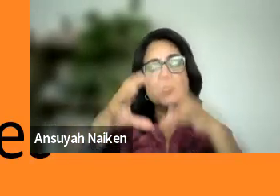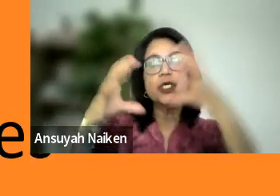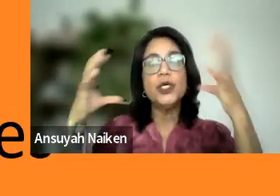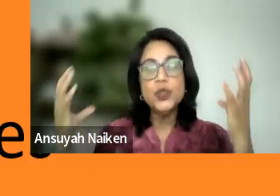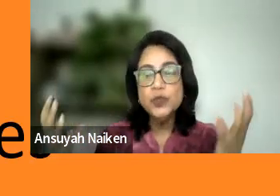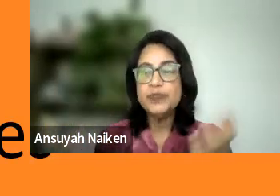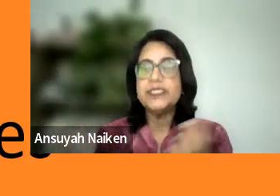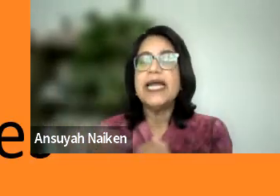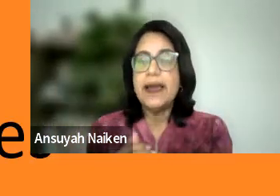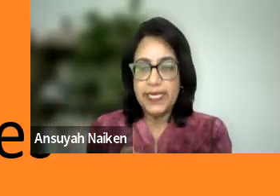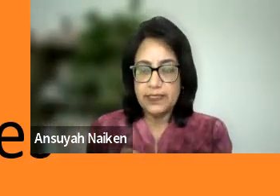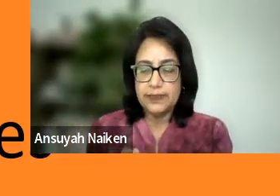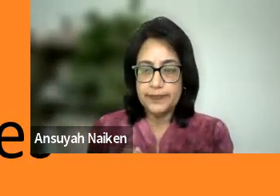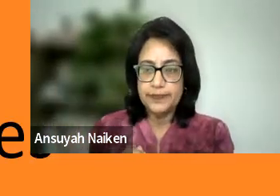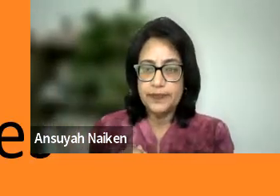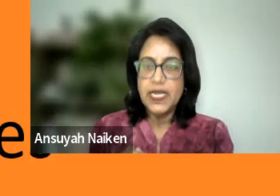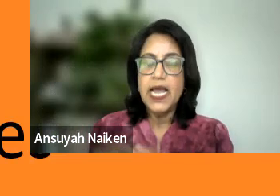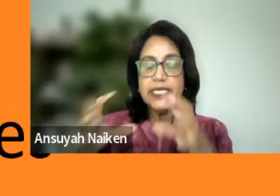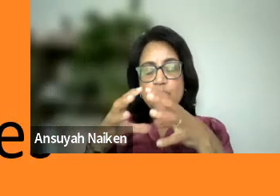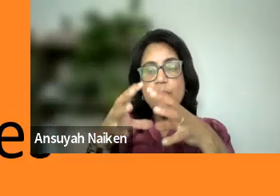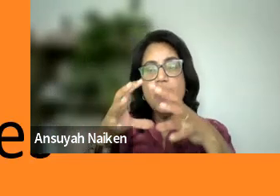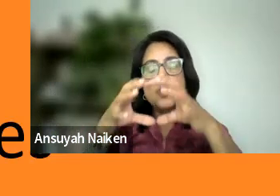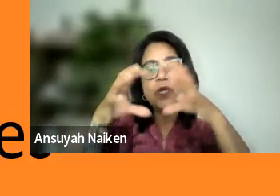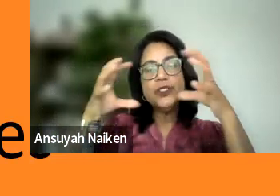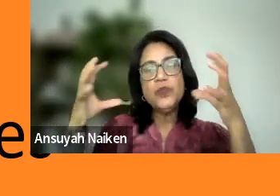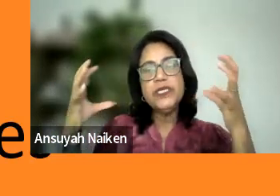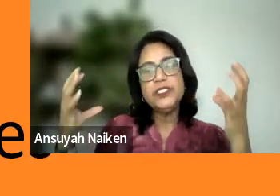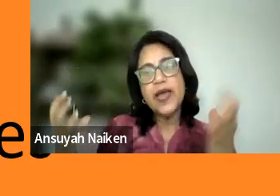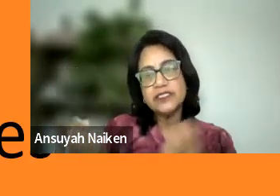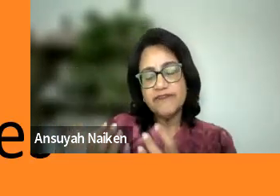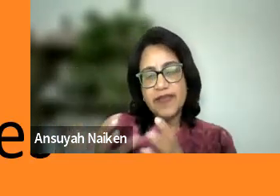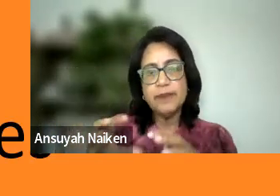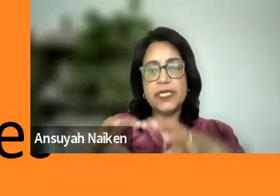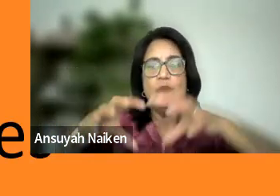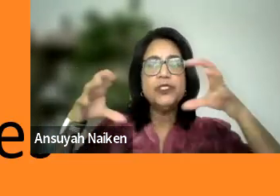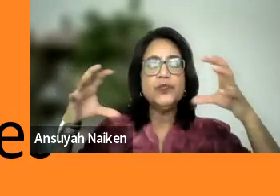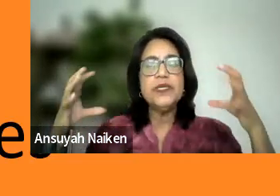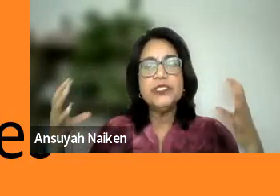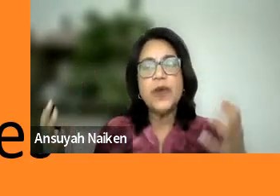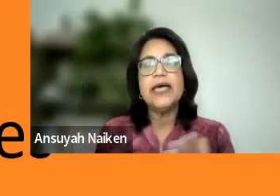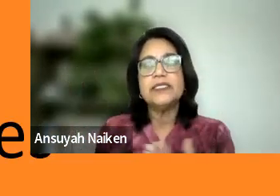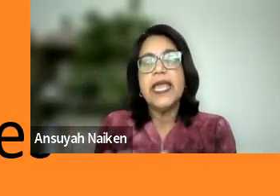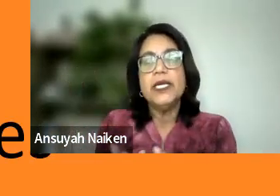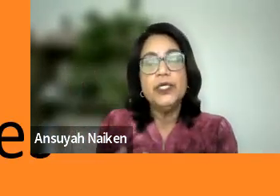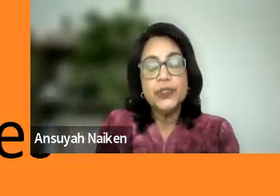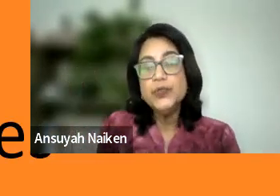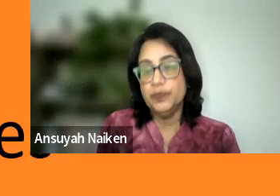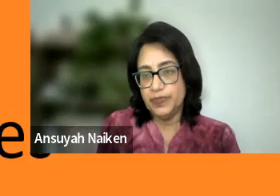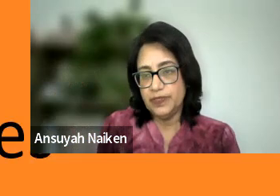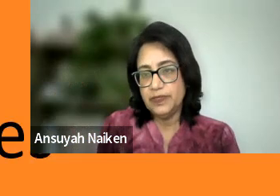These are the things that we foster in our children these are what individualistic cultures do. Collectivist cultures on the other hand is more about a group dynamic. It's more about what do we do as a family?